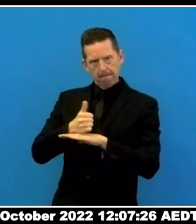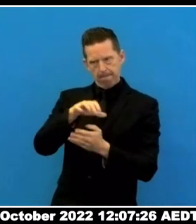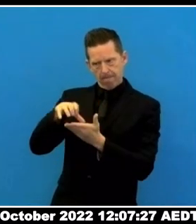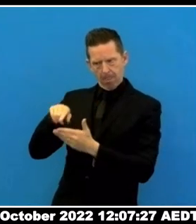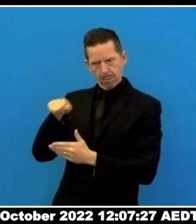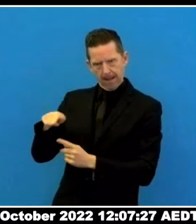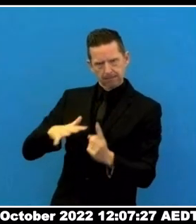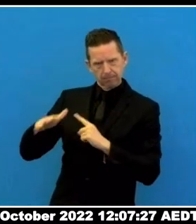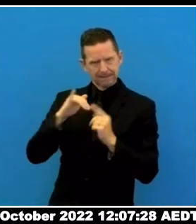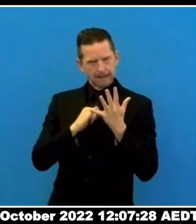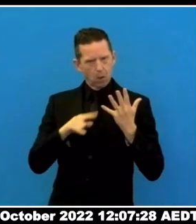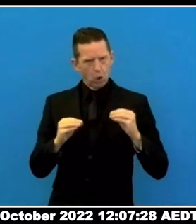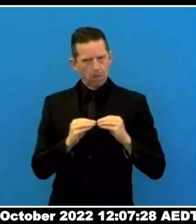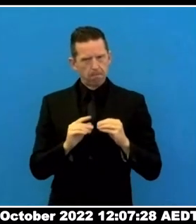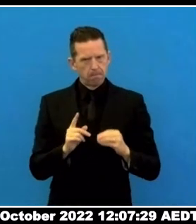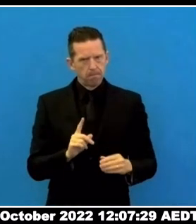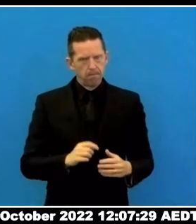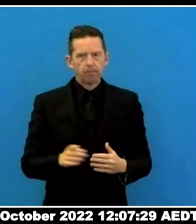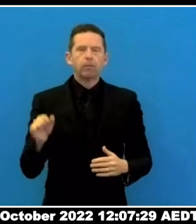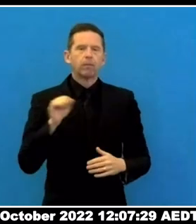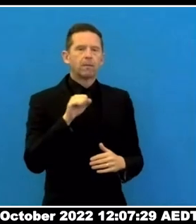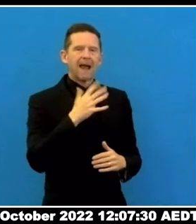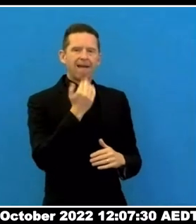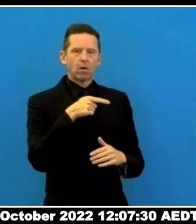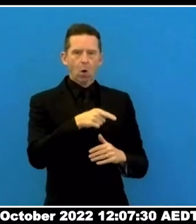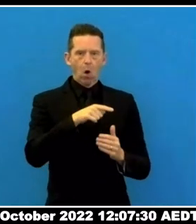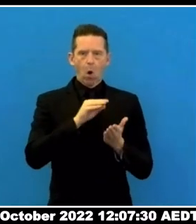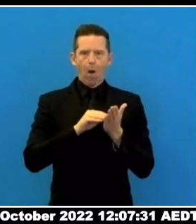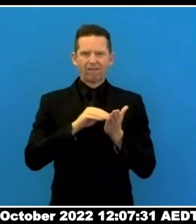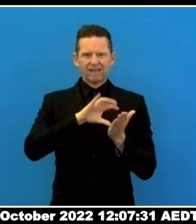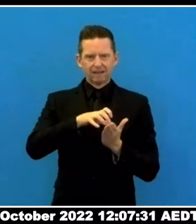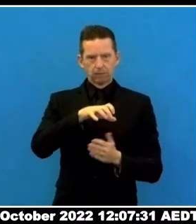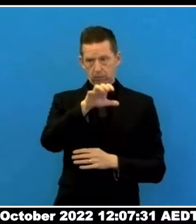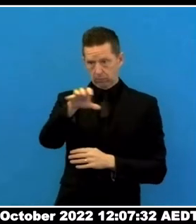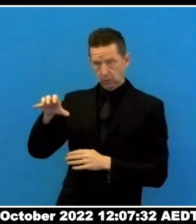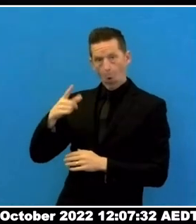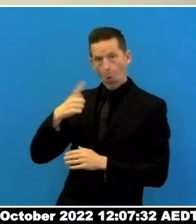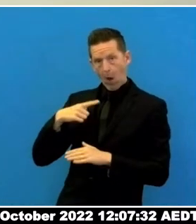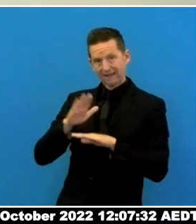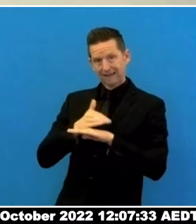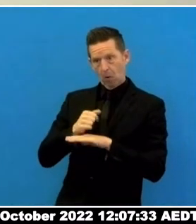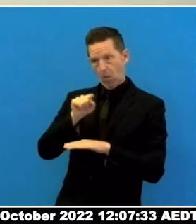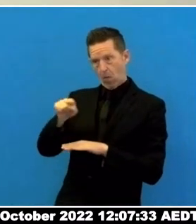Yes. So we have those are our regional offices, and they are located really in those areas because they are